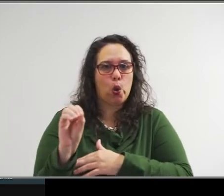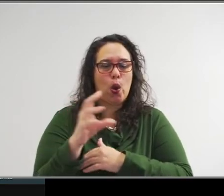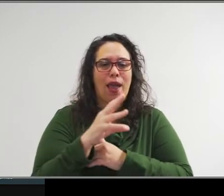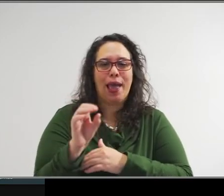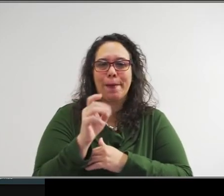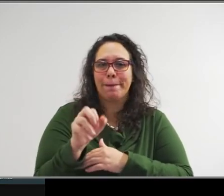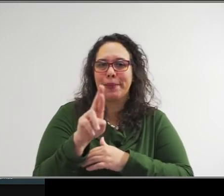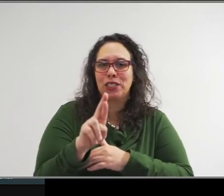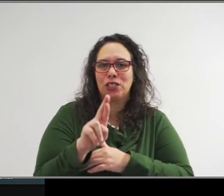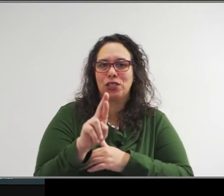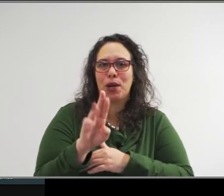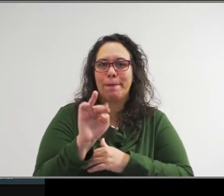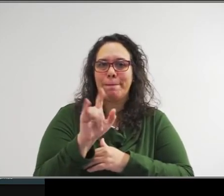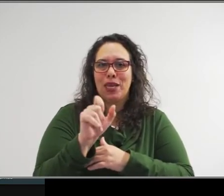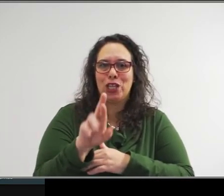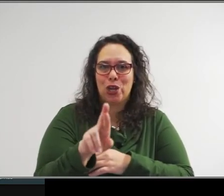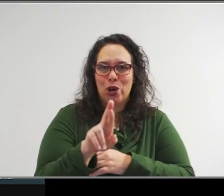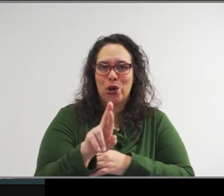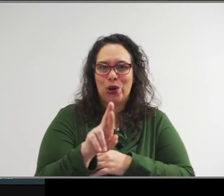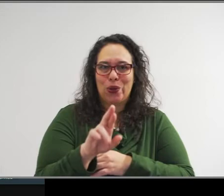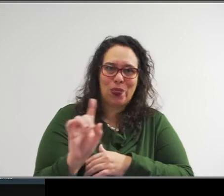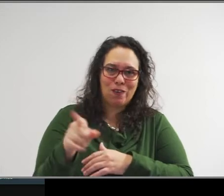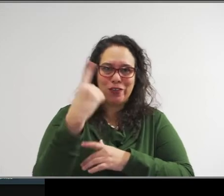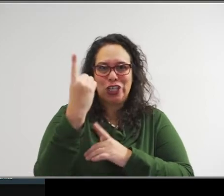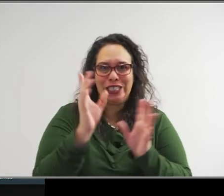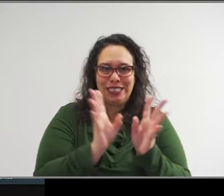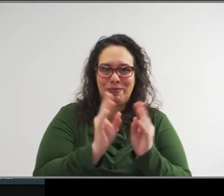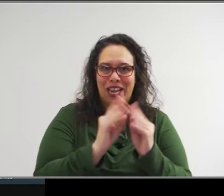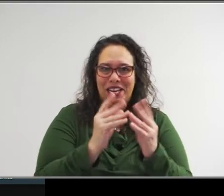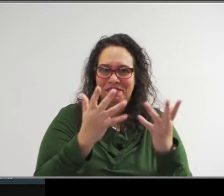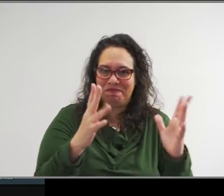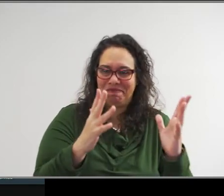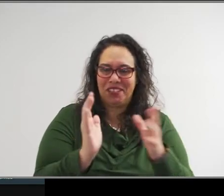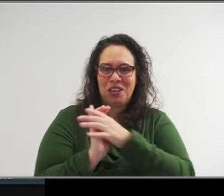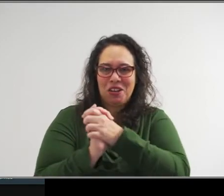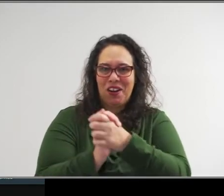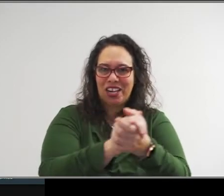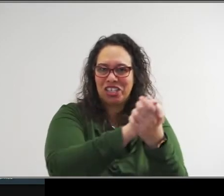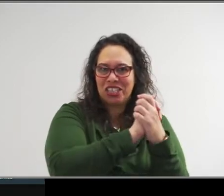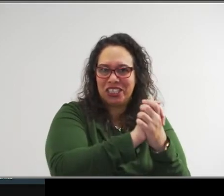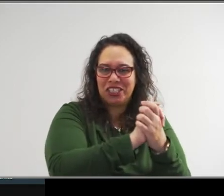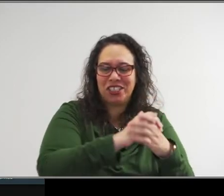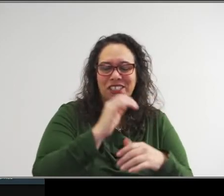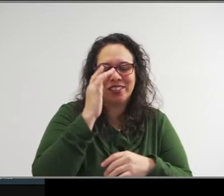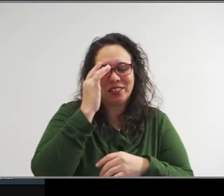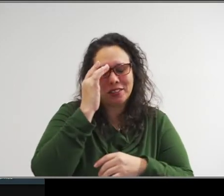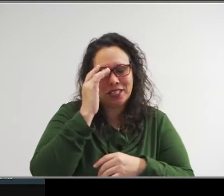you got the first one under your belts here. So congratulations on that first meeting.